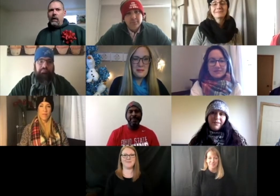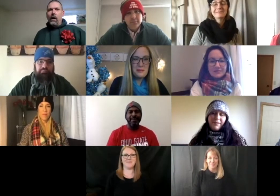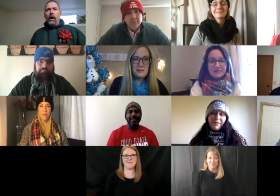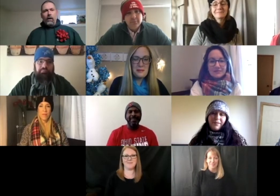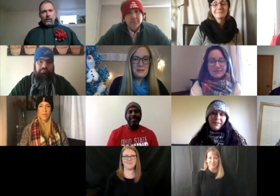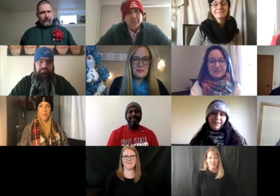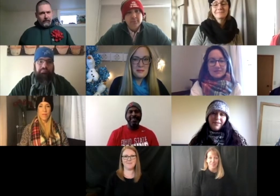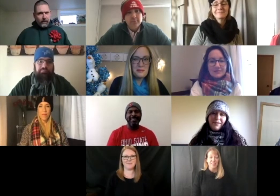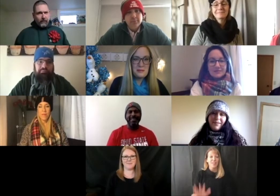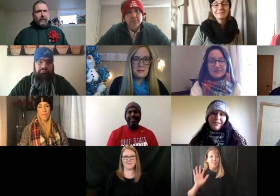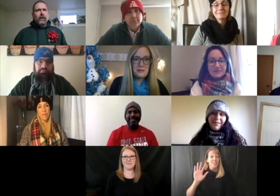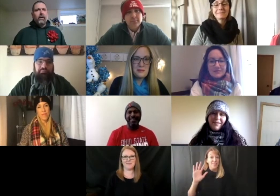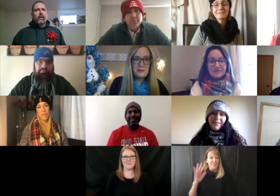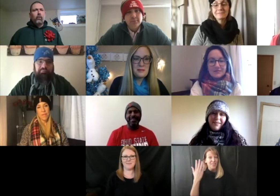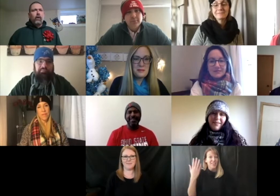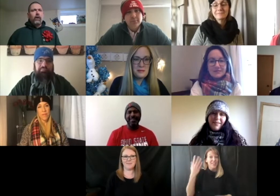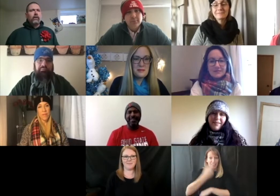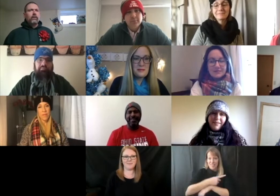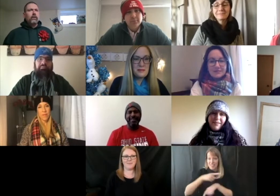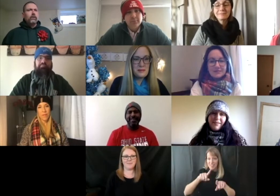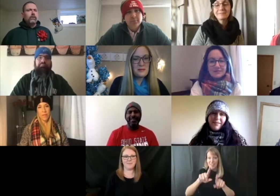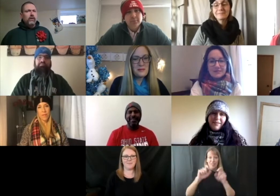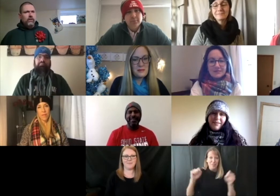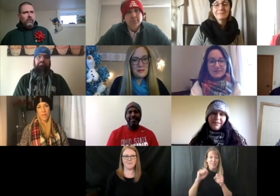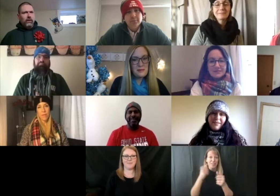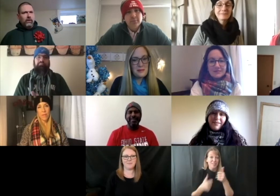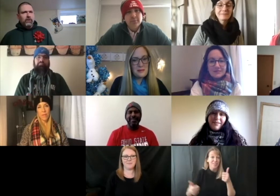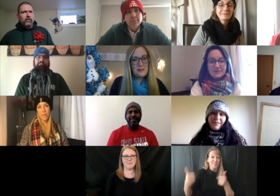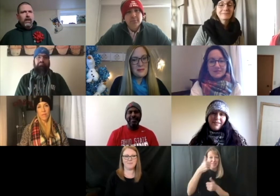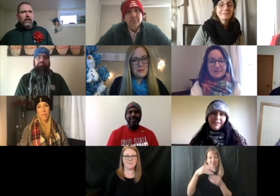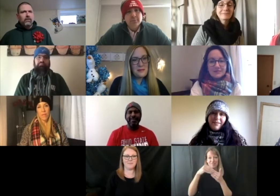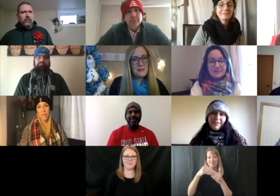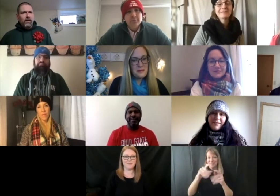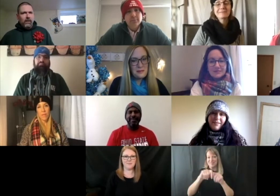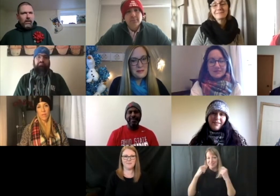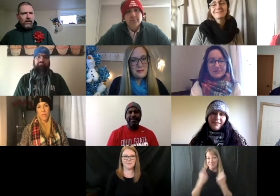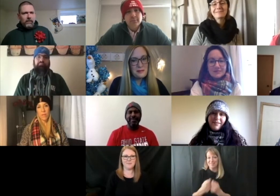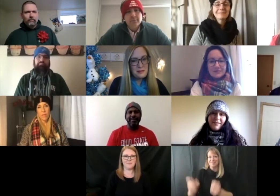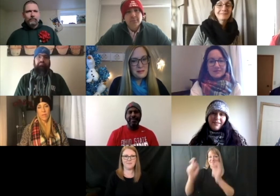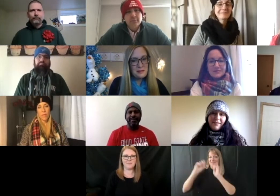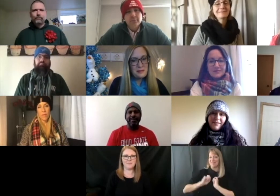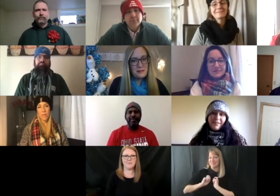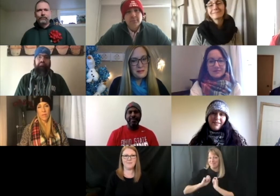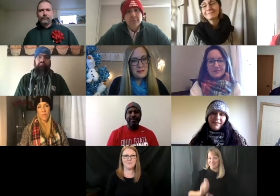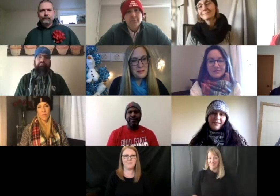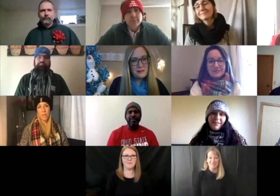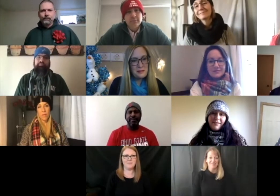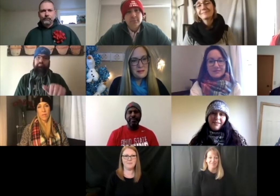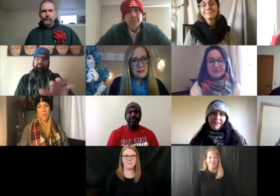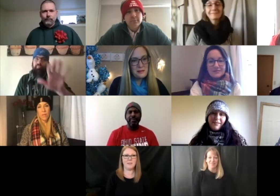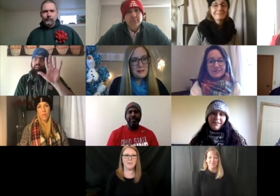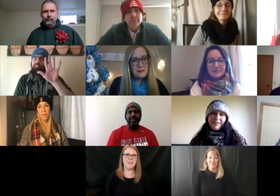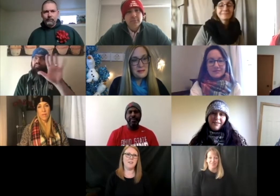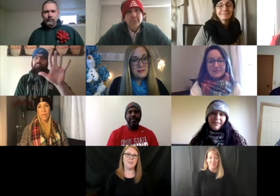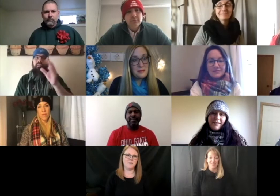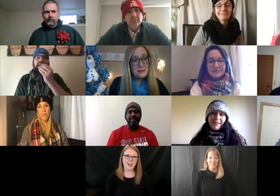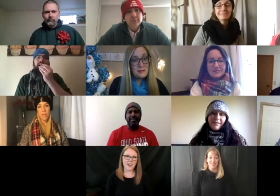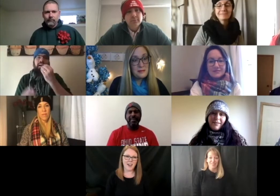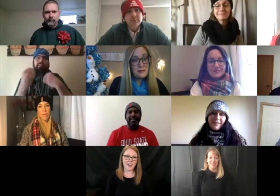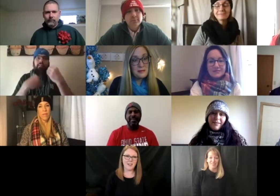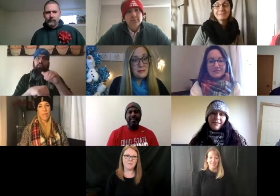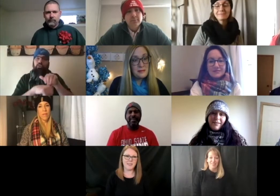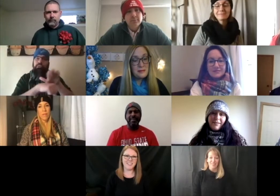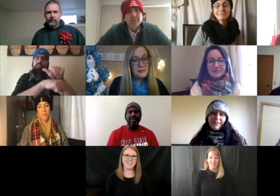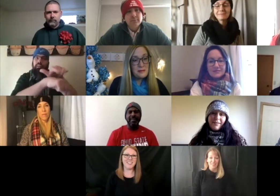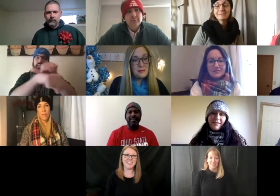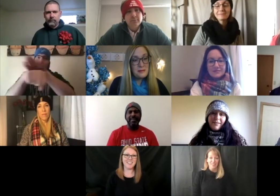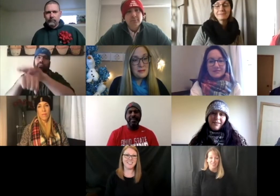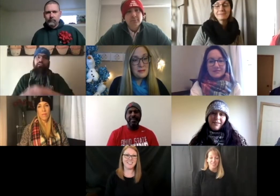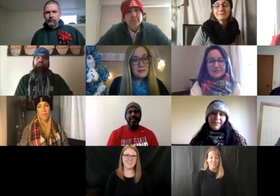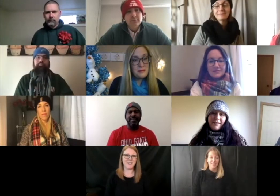on the fifth day of winter senior leadership gave to me five meals delivered